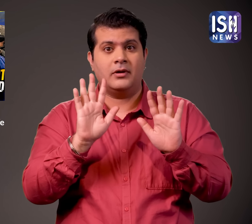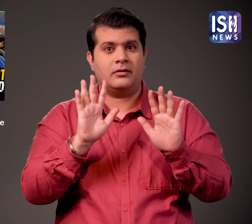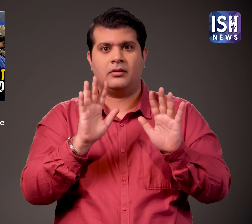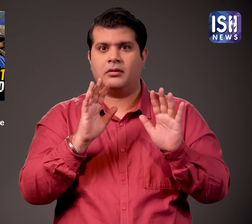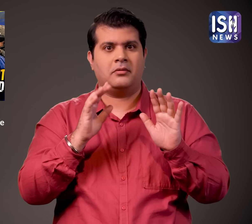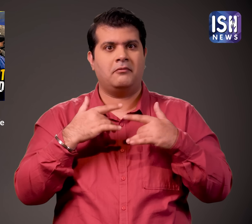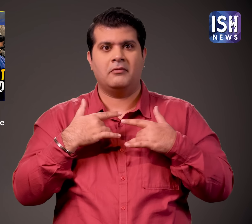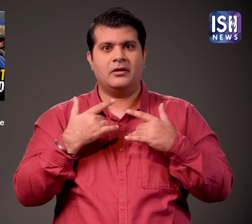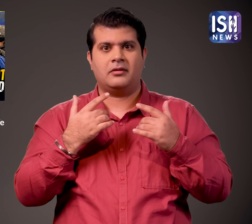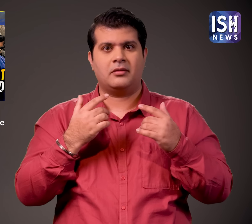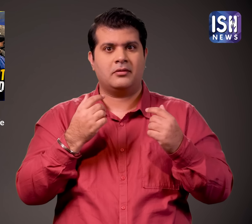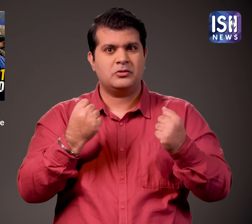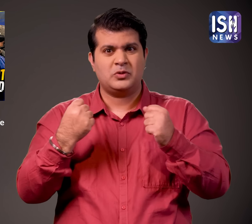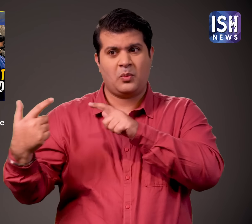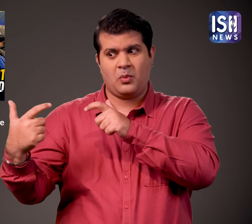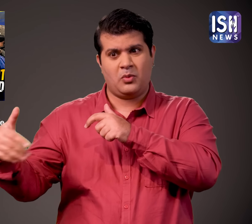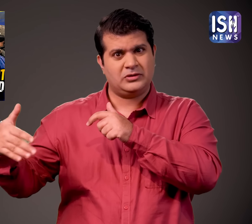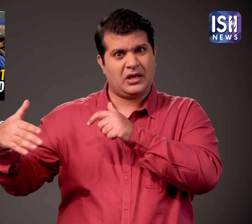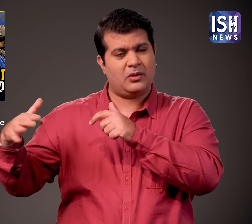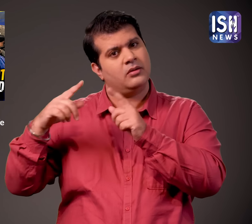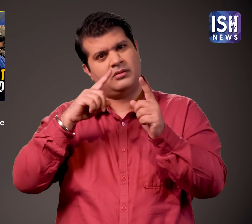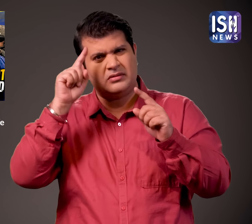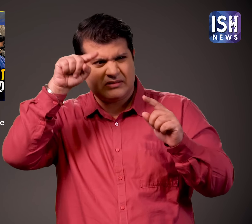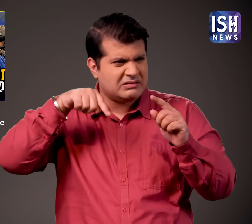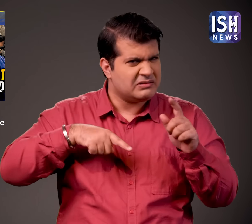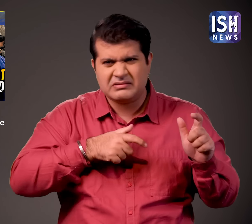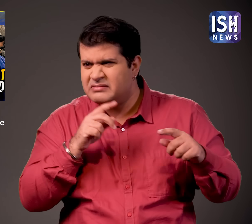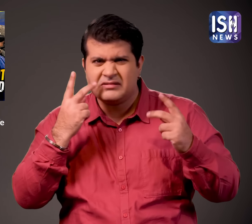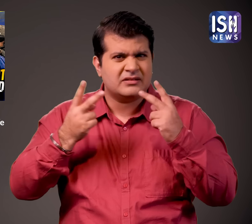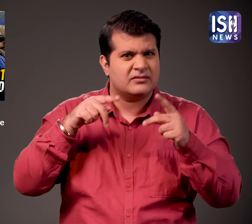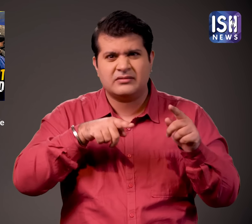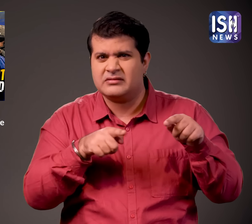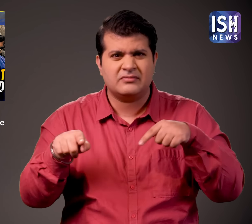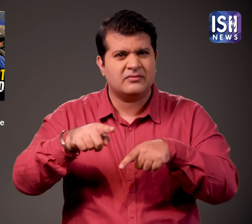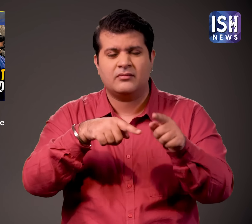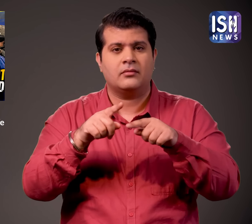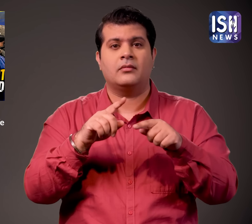While the fire exchange continued, the U.S. army entered the building.